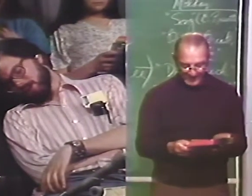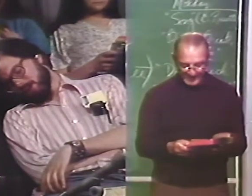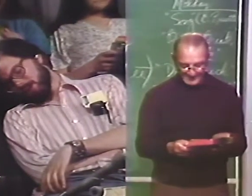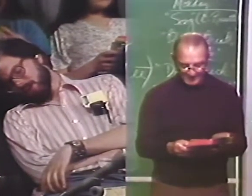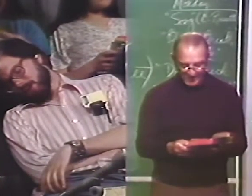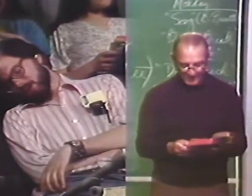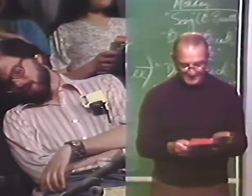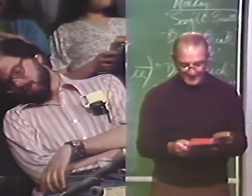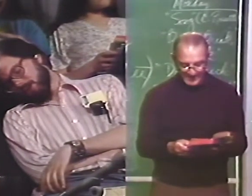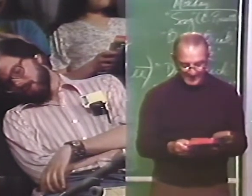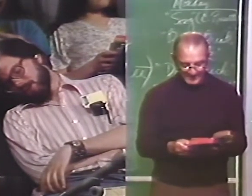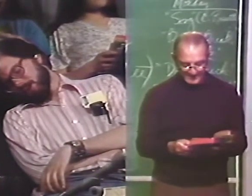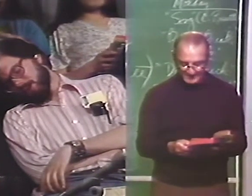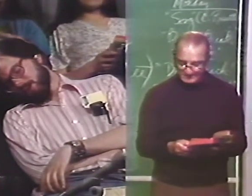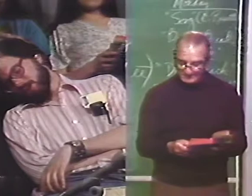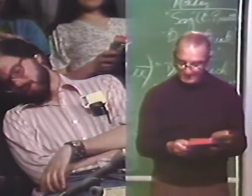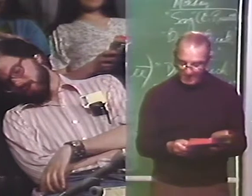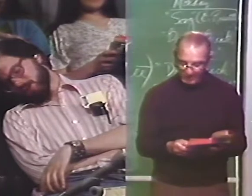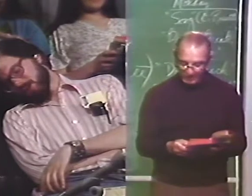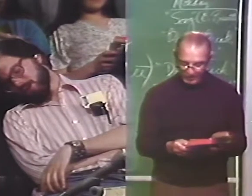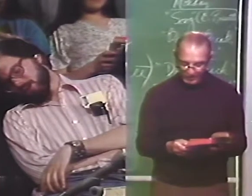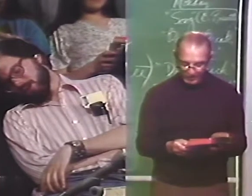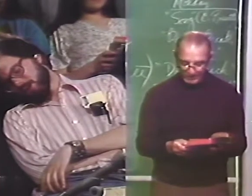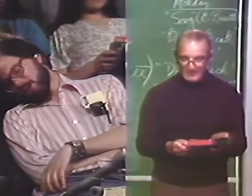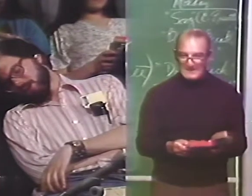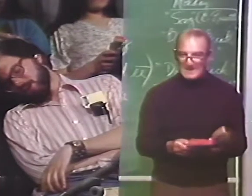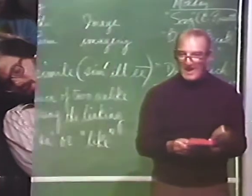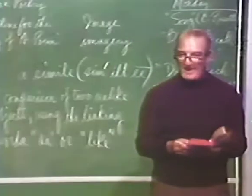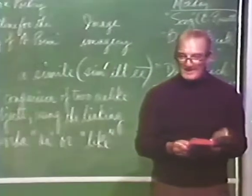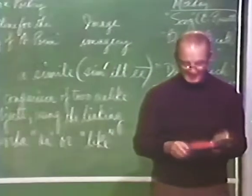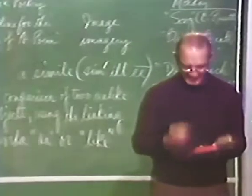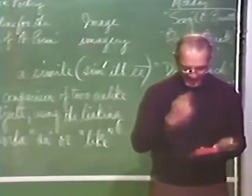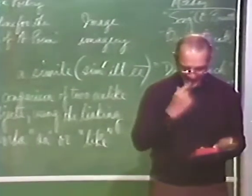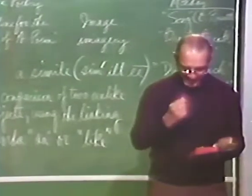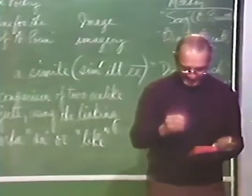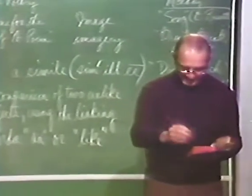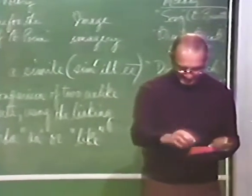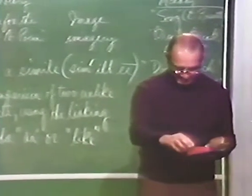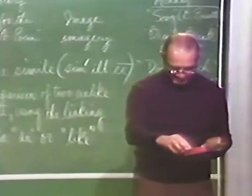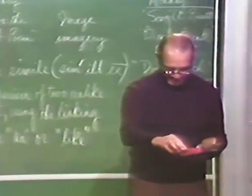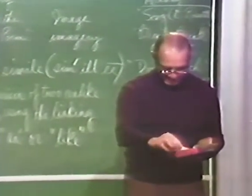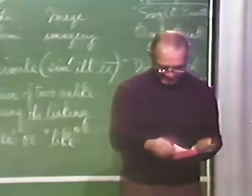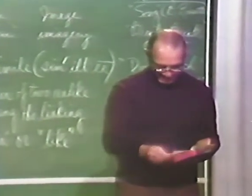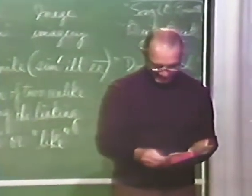"AND THE SAME FLOWER THAT SMILES TODAY TOMORROW WILL BE DYING."